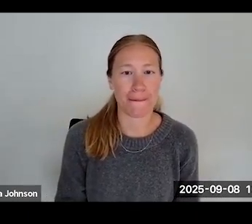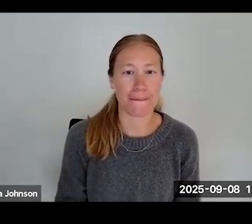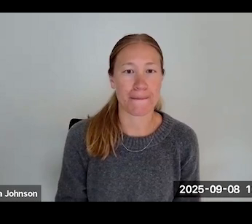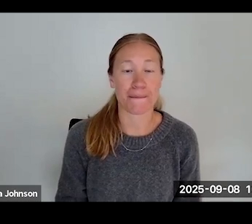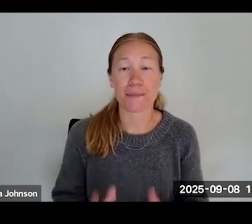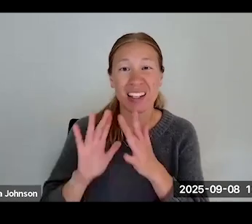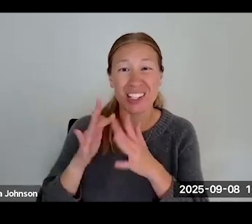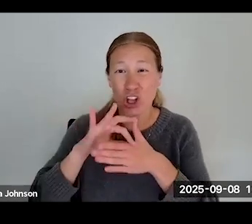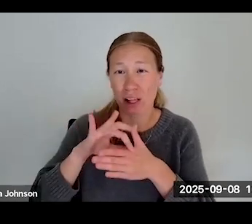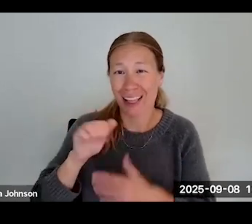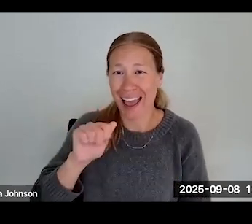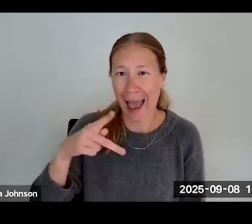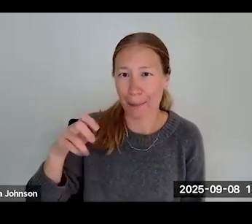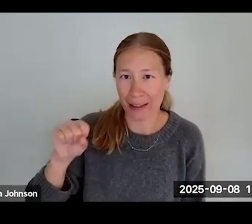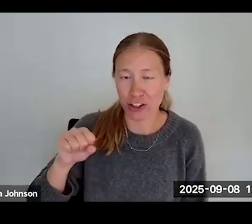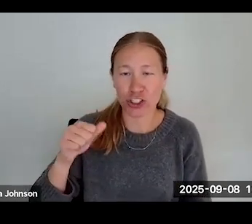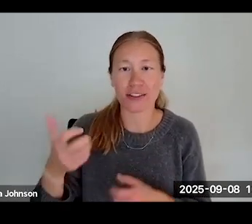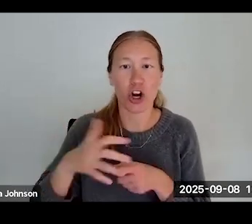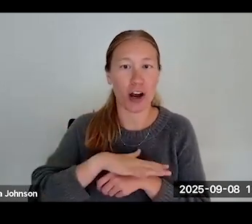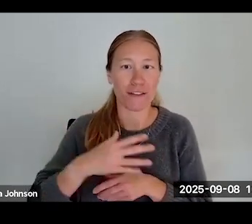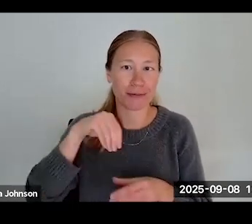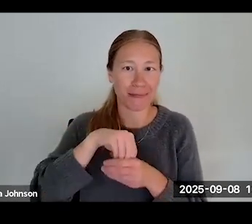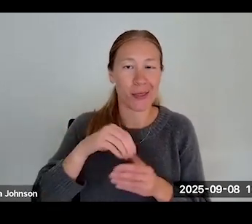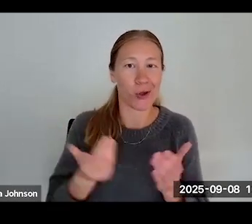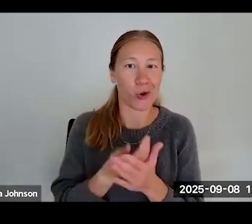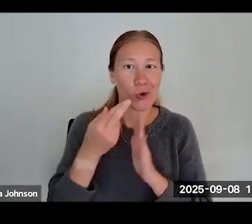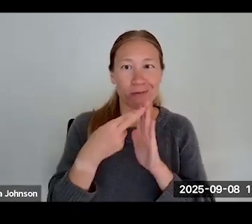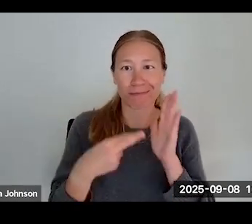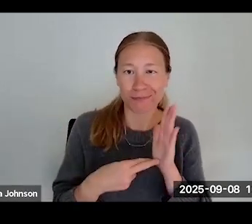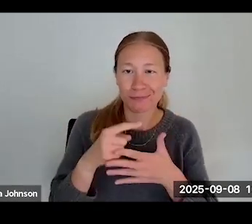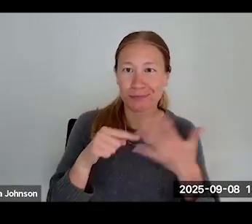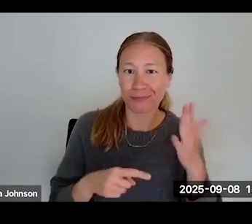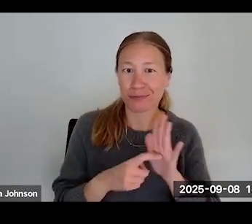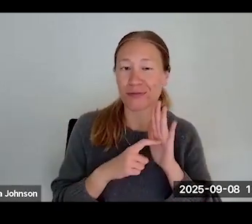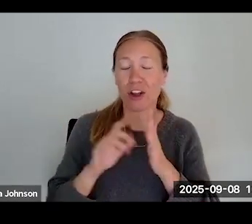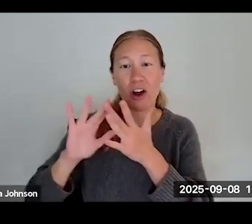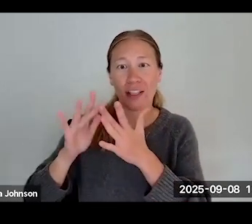Digital applications are also covered under the new criteria. Digital applications may also be referred to